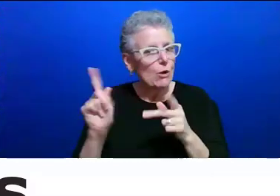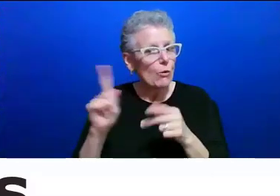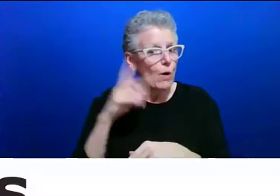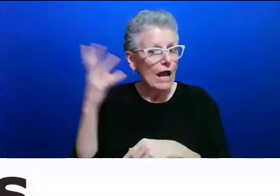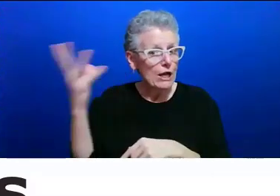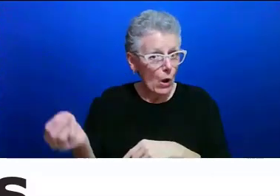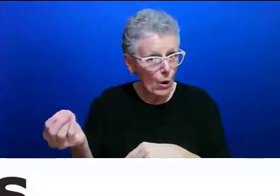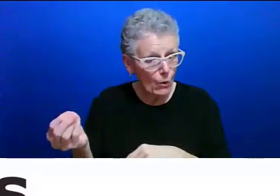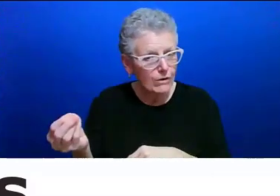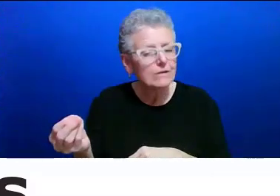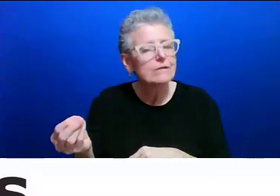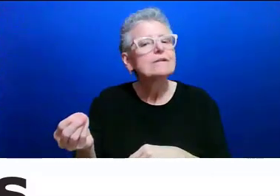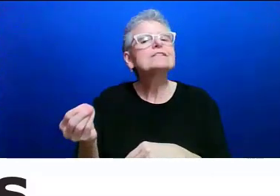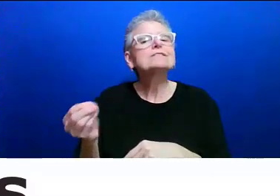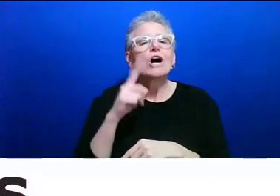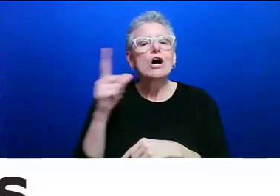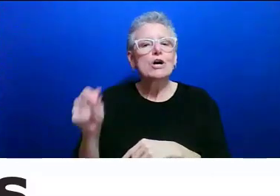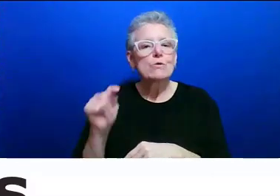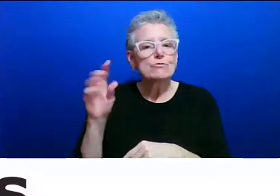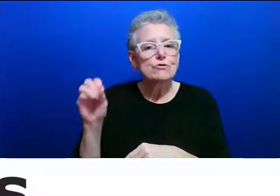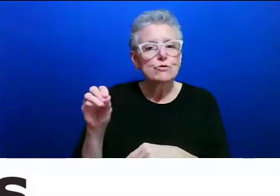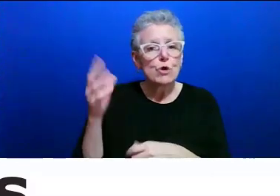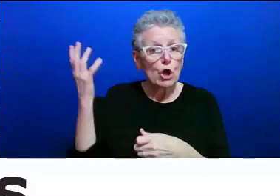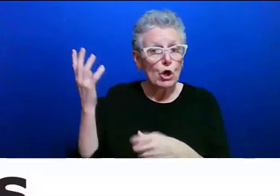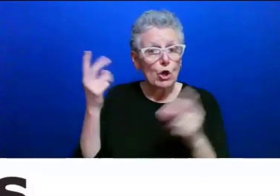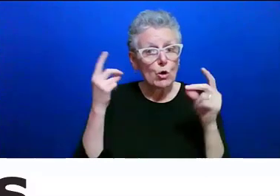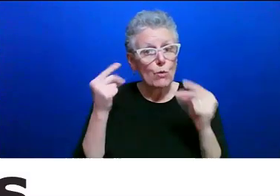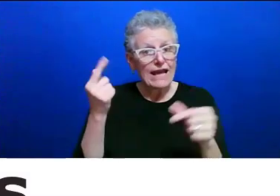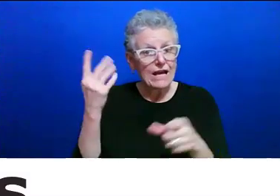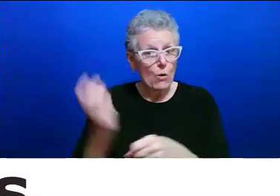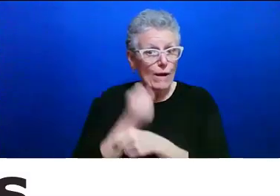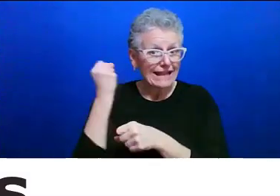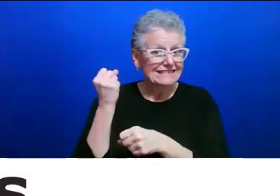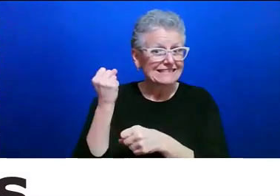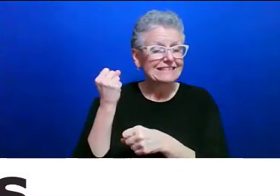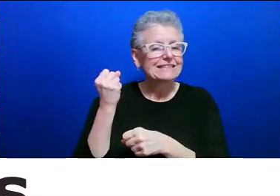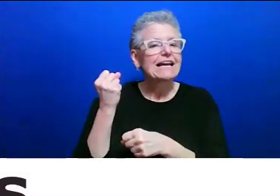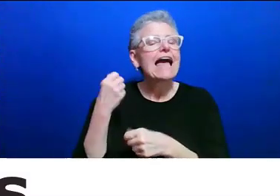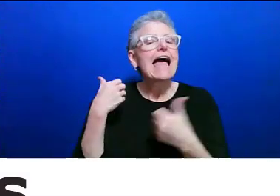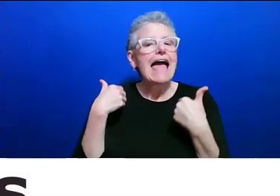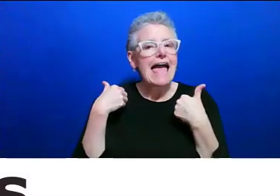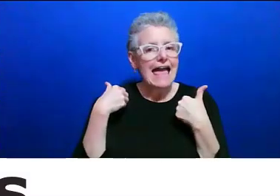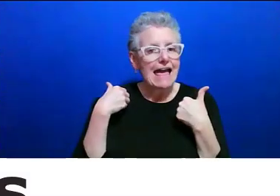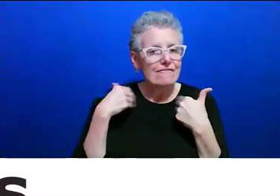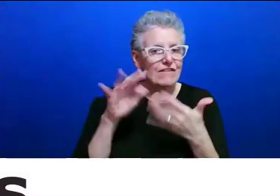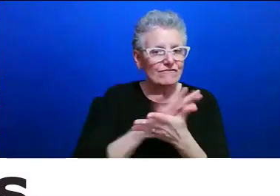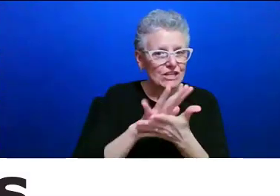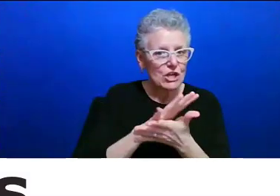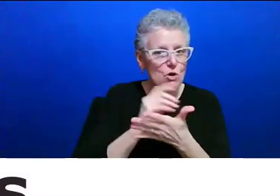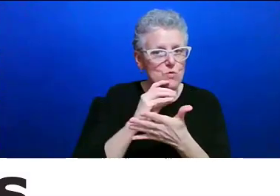Go to our Quick Wins. You'll notice there's a mix of videos and text, and it's really this idea